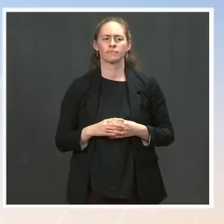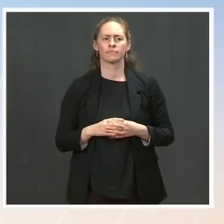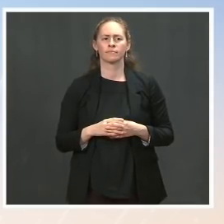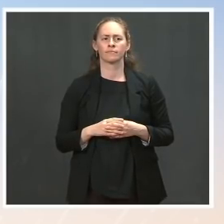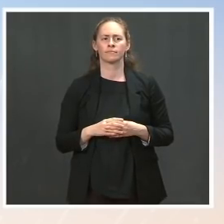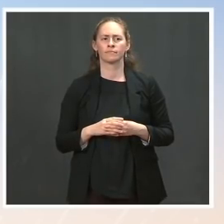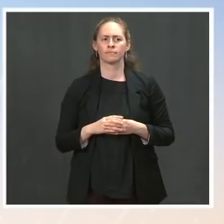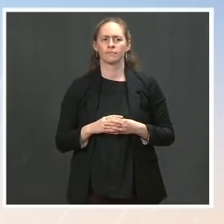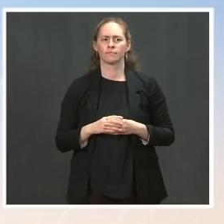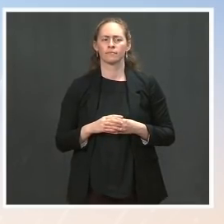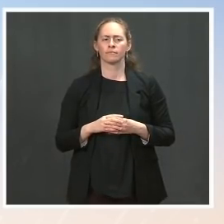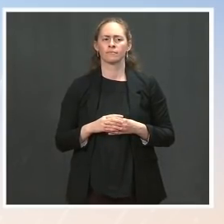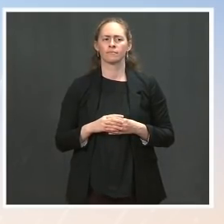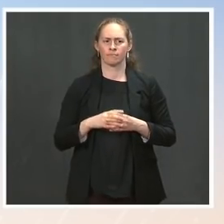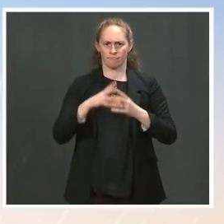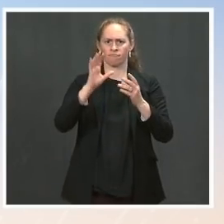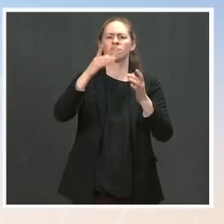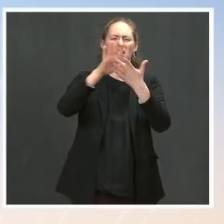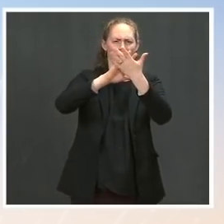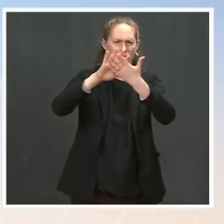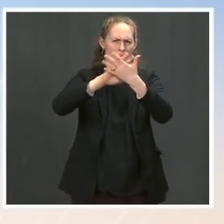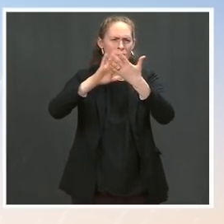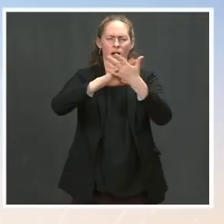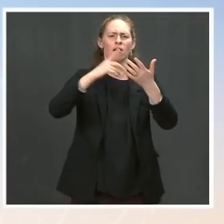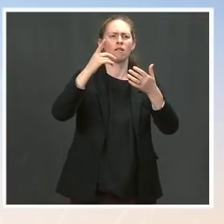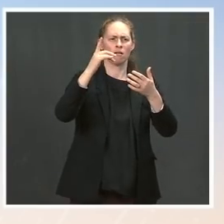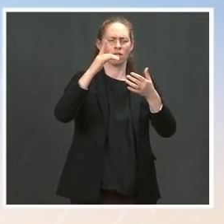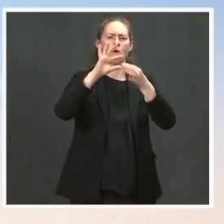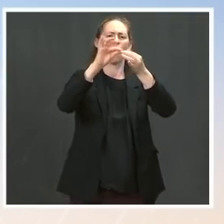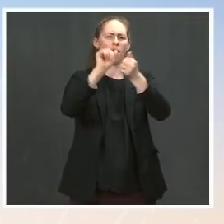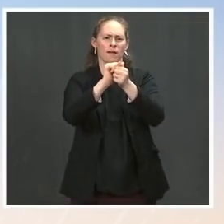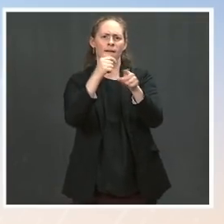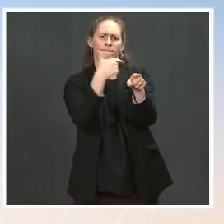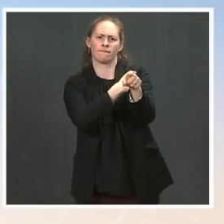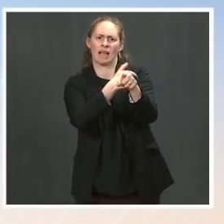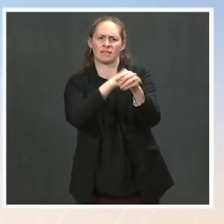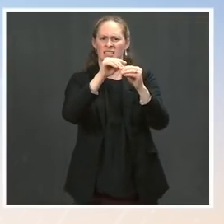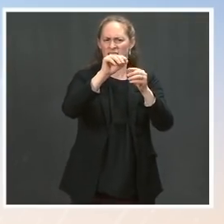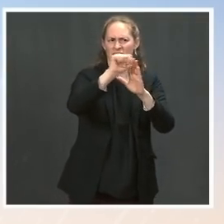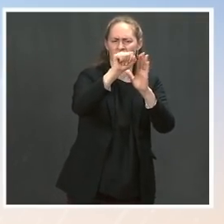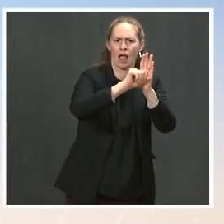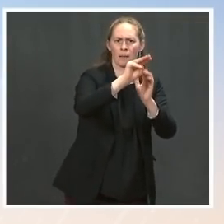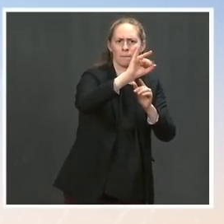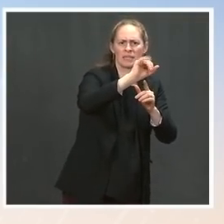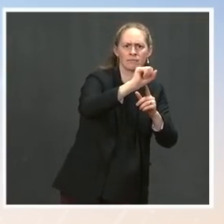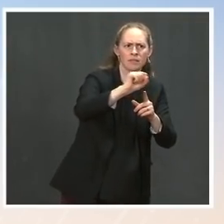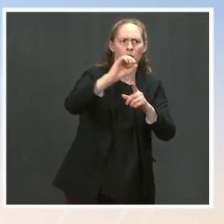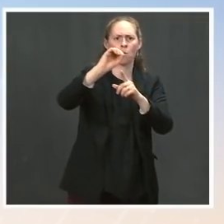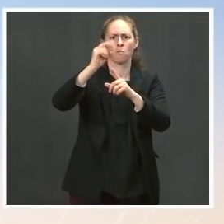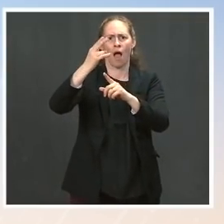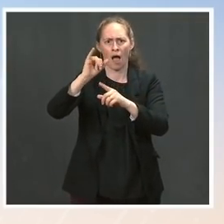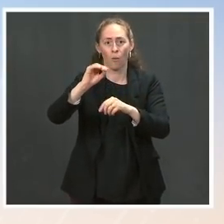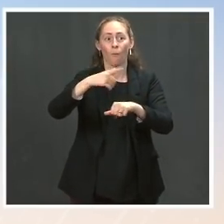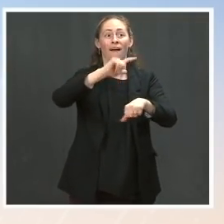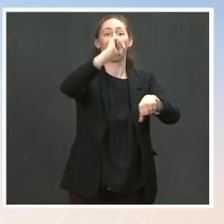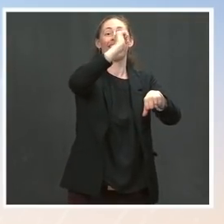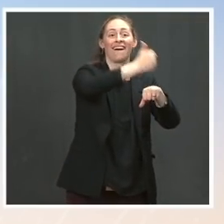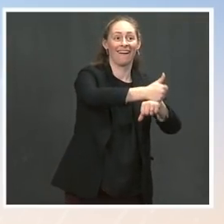They're at 34 percent vaccination rate. Even so, opening up vaccines to out-of-staters -- I know we talked a little bit about before --